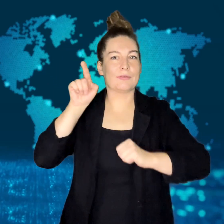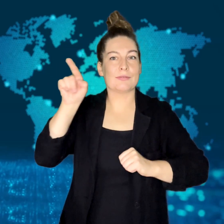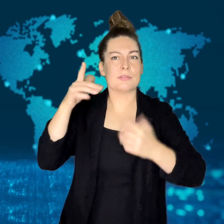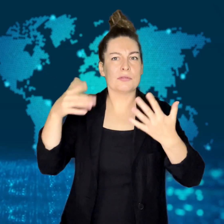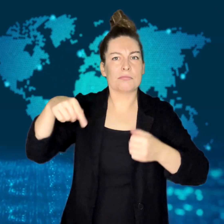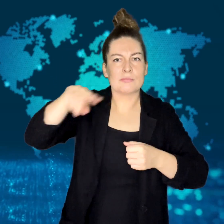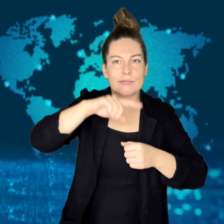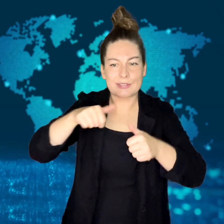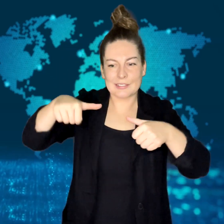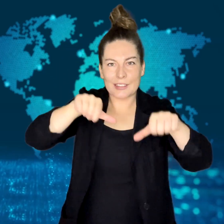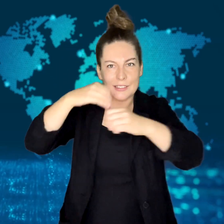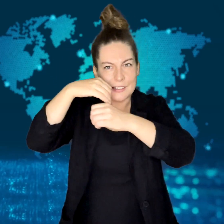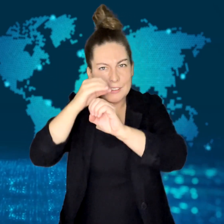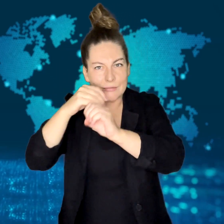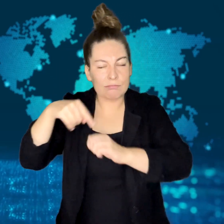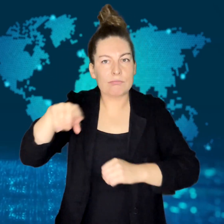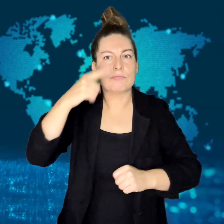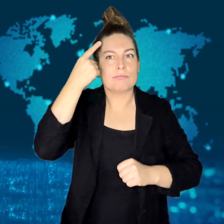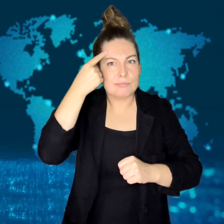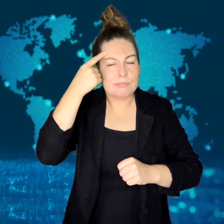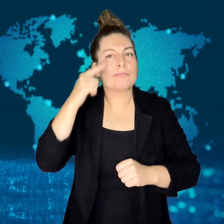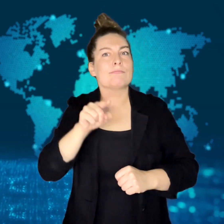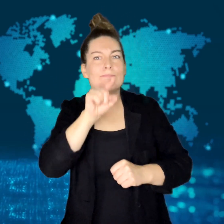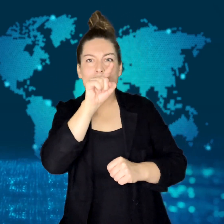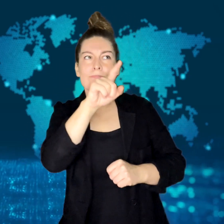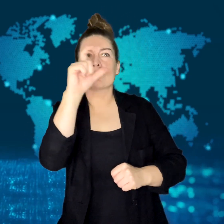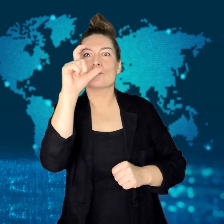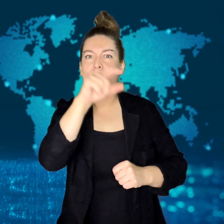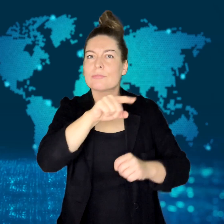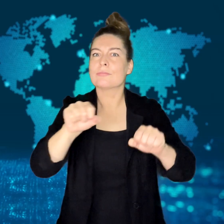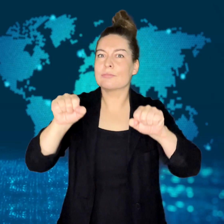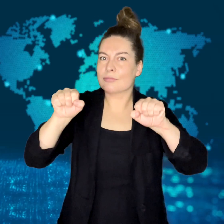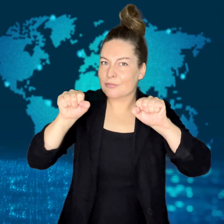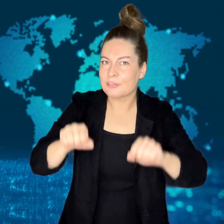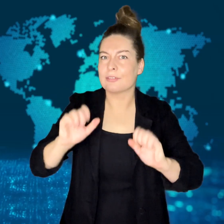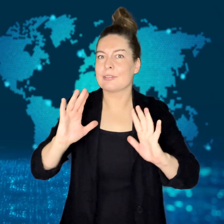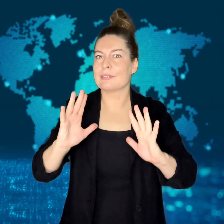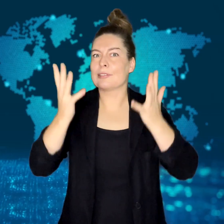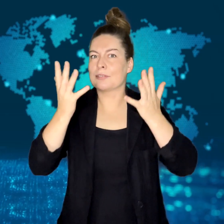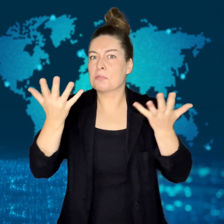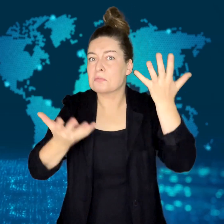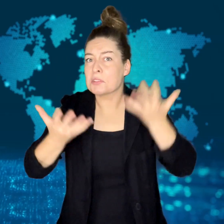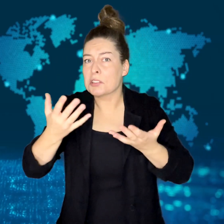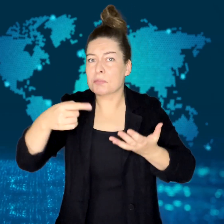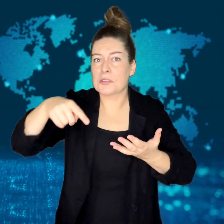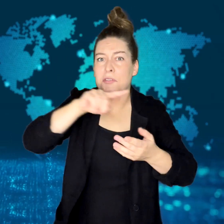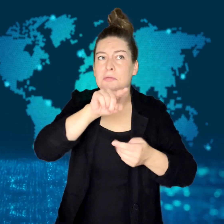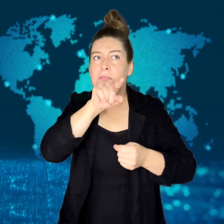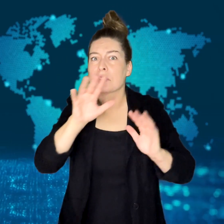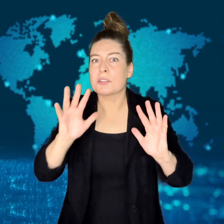the moon could support life - perhaps alien life. That would make